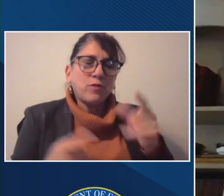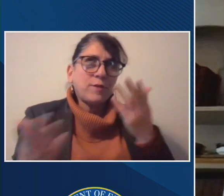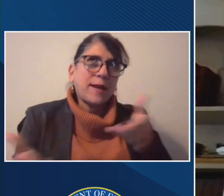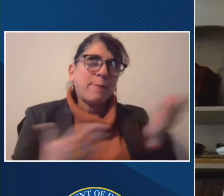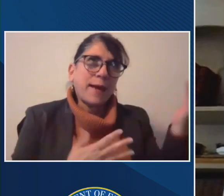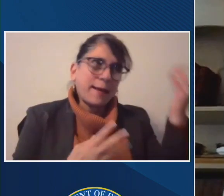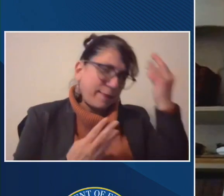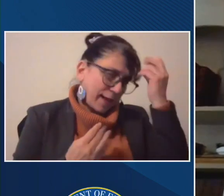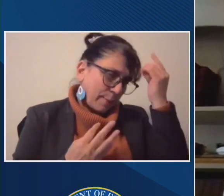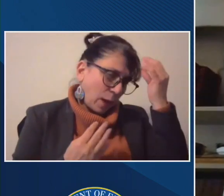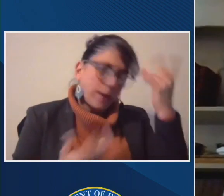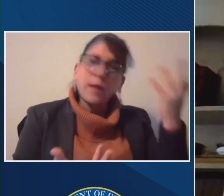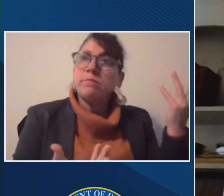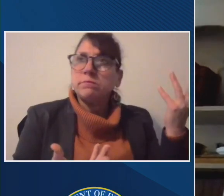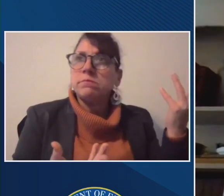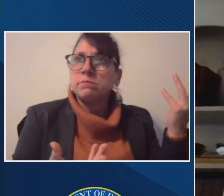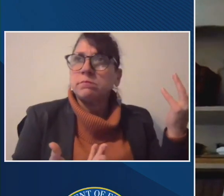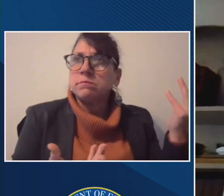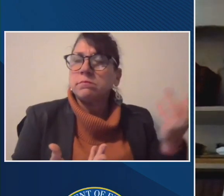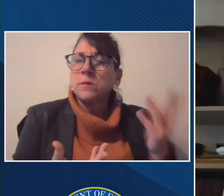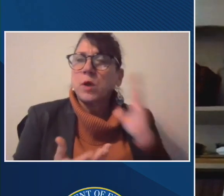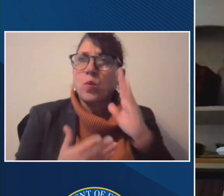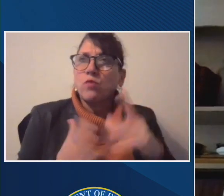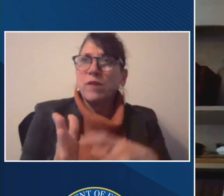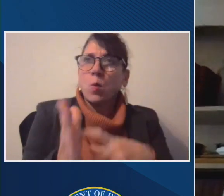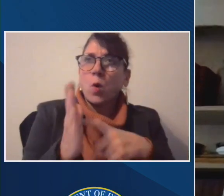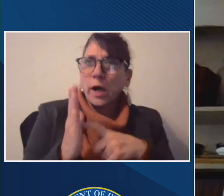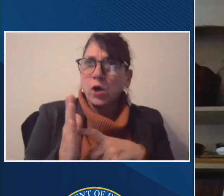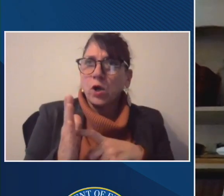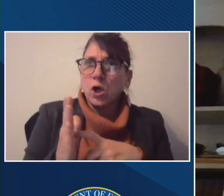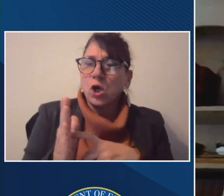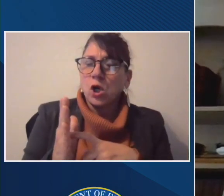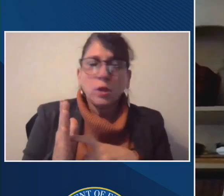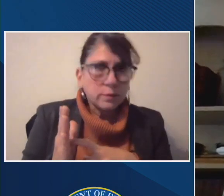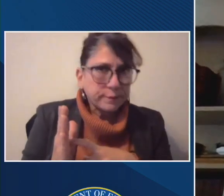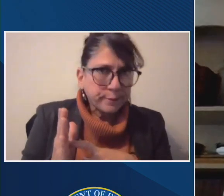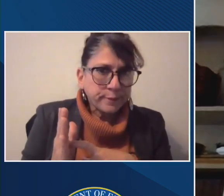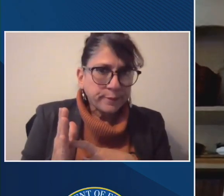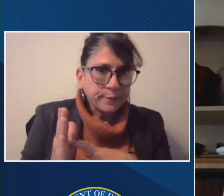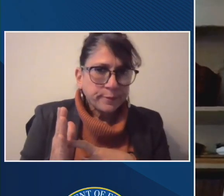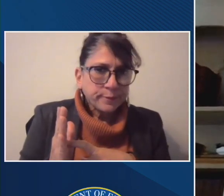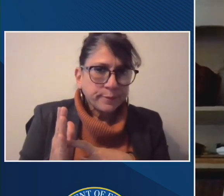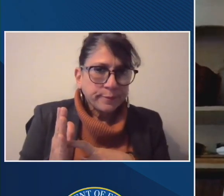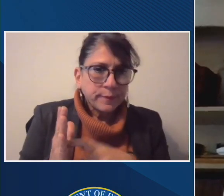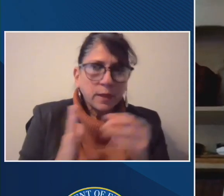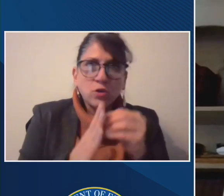I mean, certainly we would require a student's authorization if the student